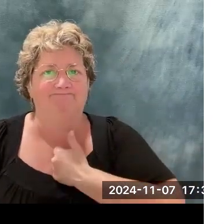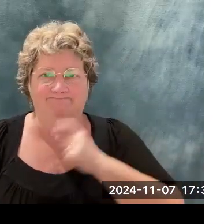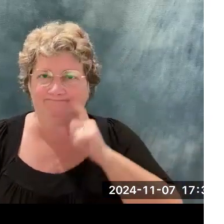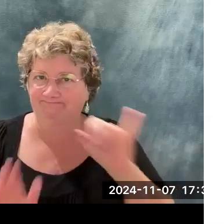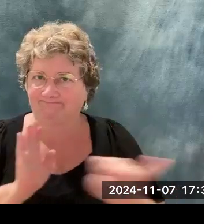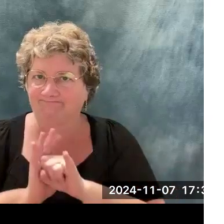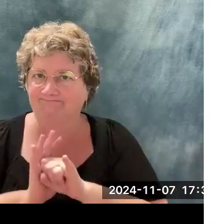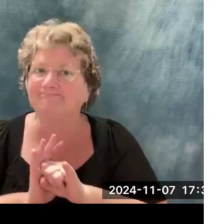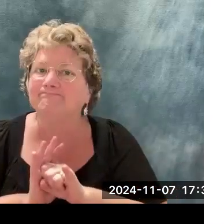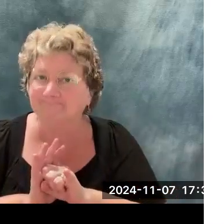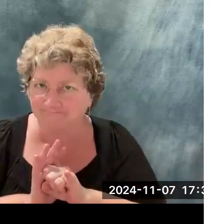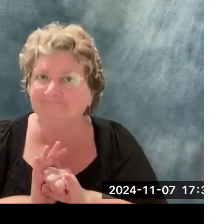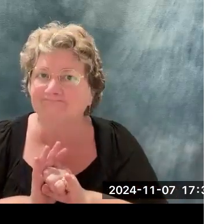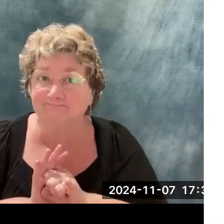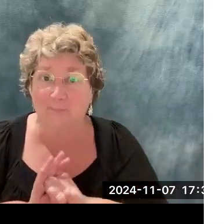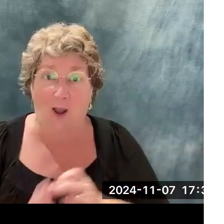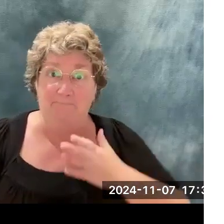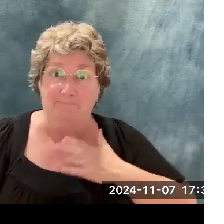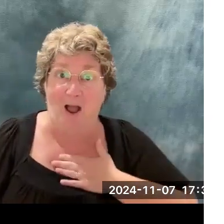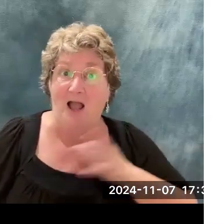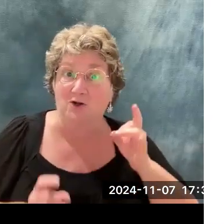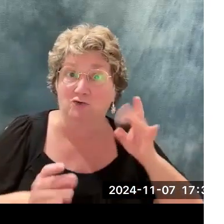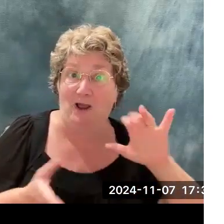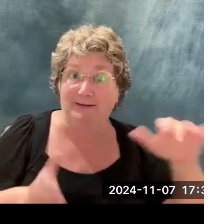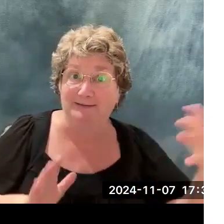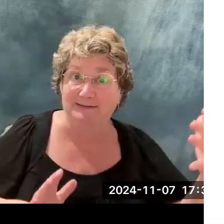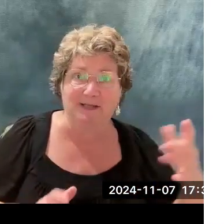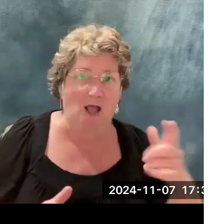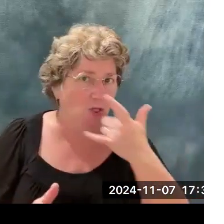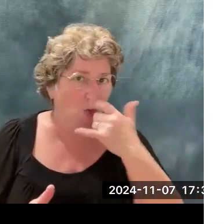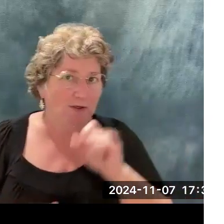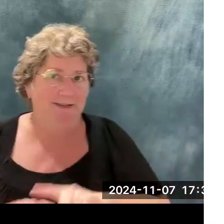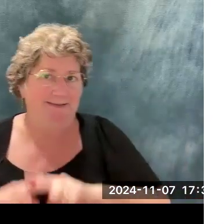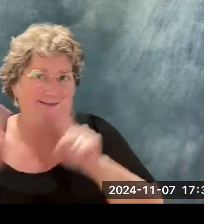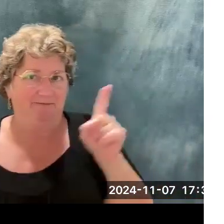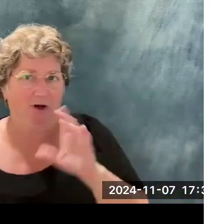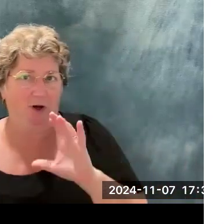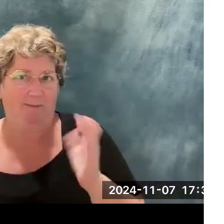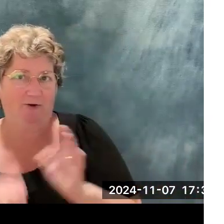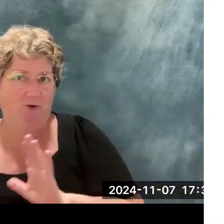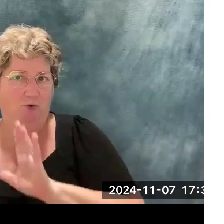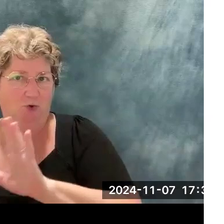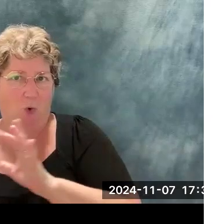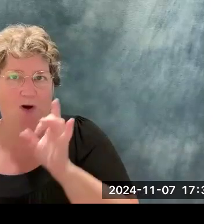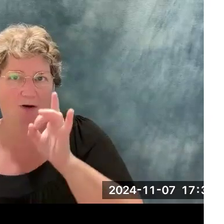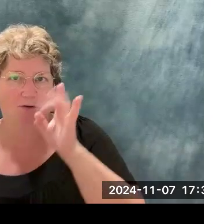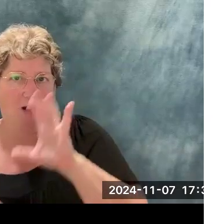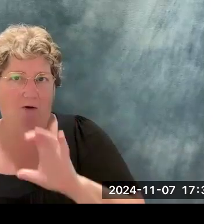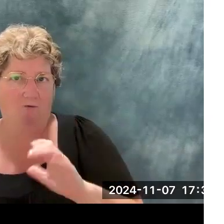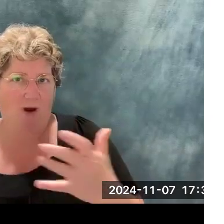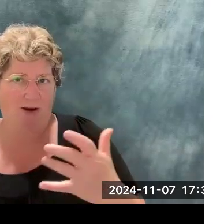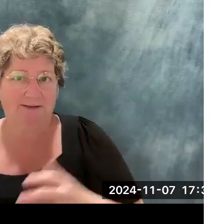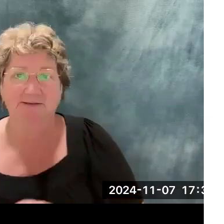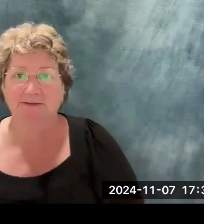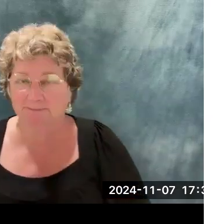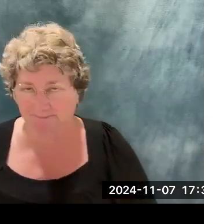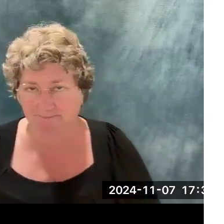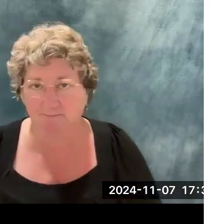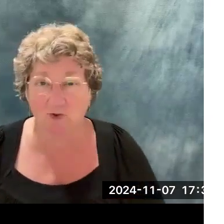that when someone's in distress, it's their experience of distress. So 988 is something that you can talk to your youth about.